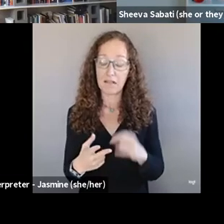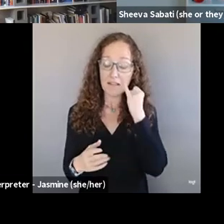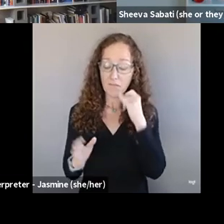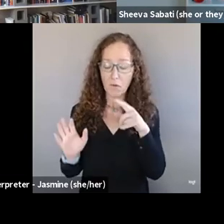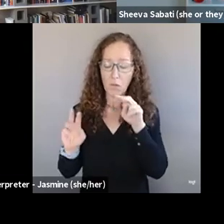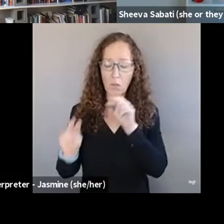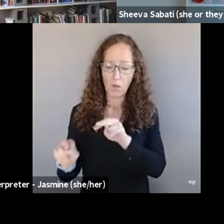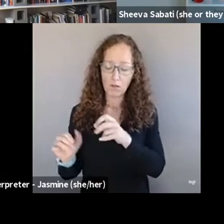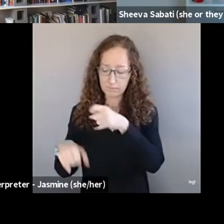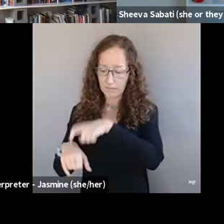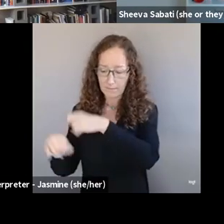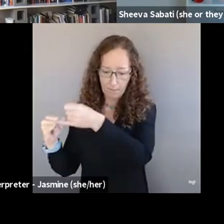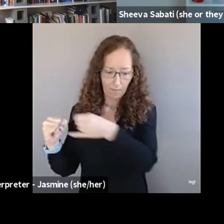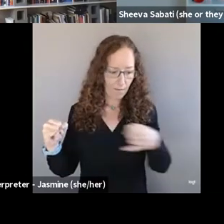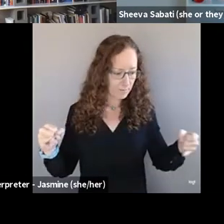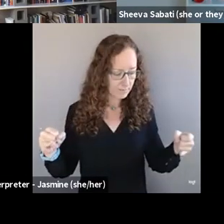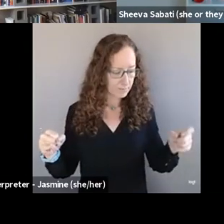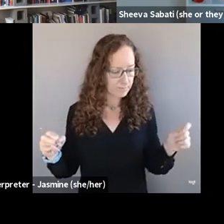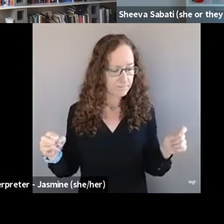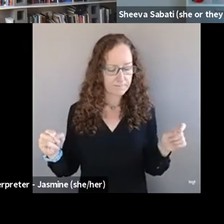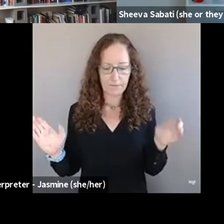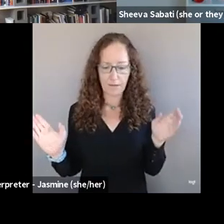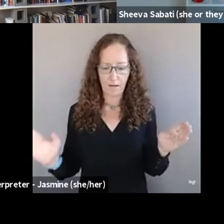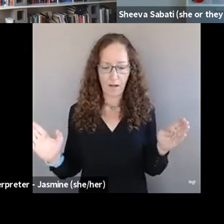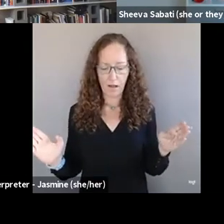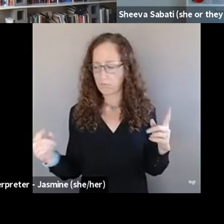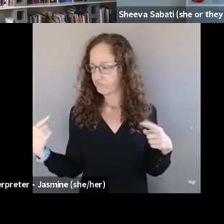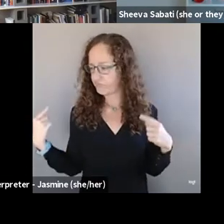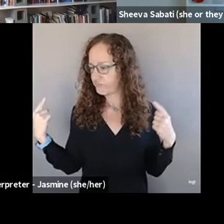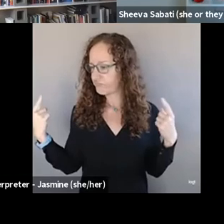whiteness looks about so infantile and bratty. And then